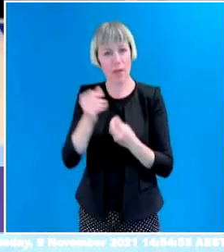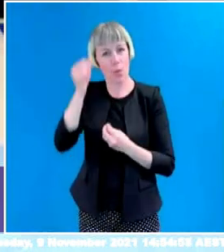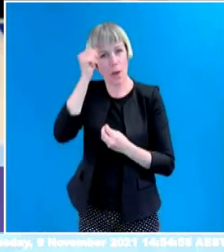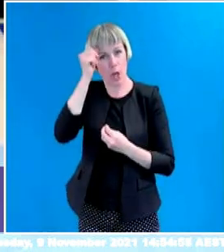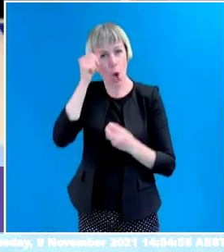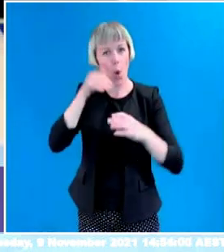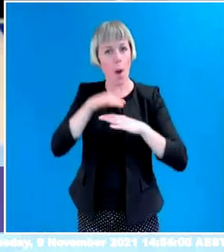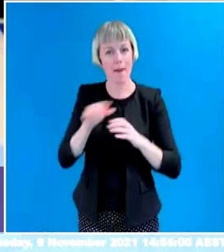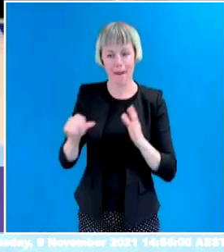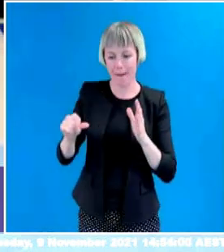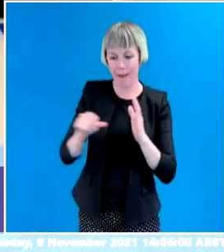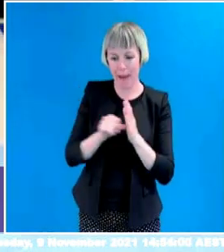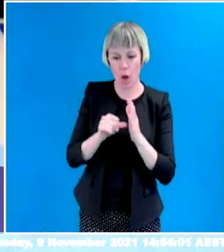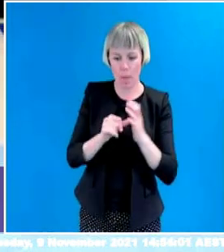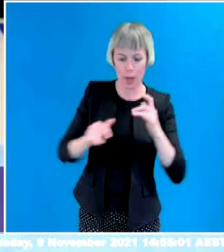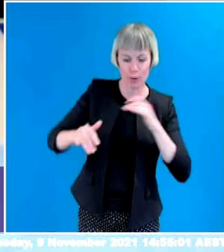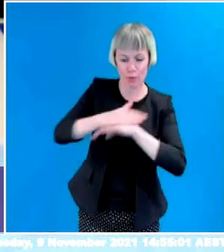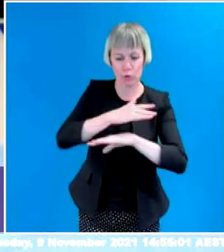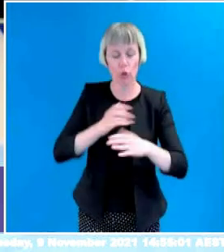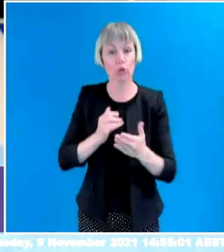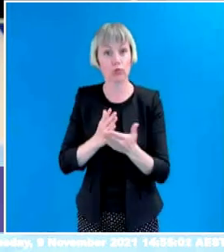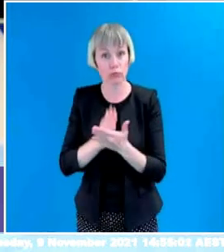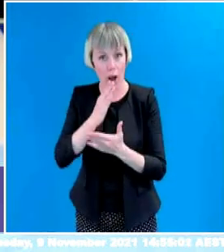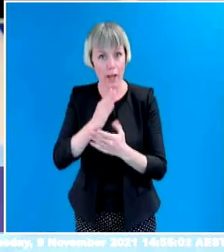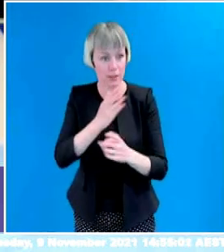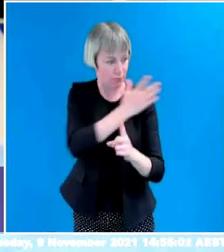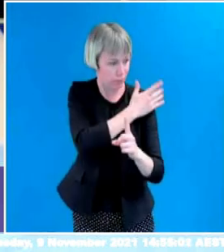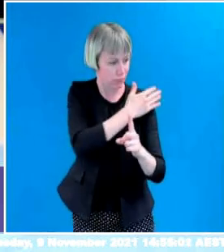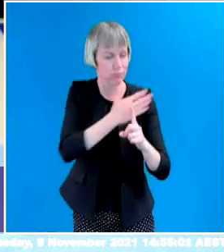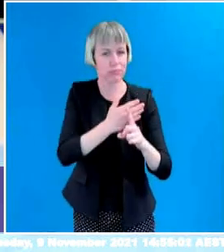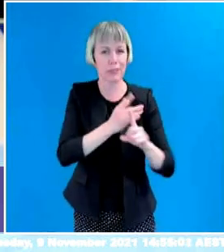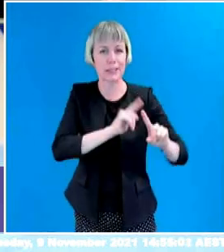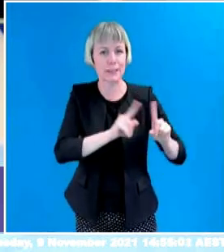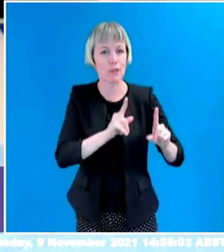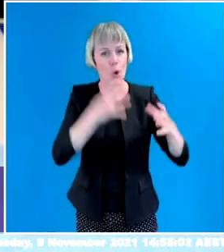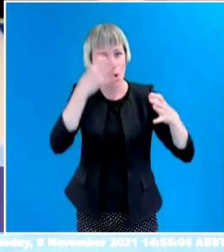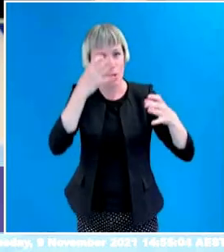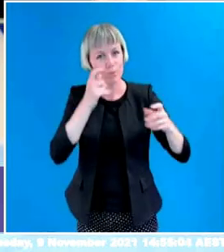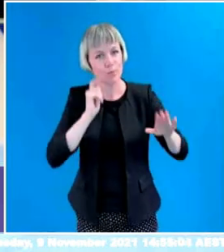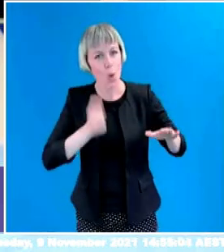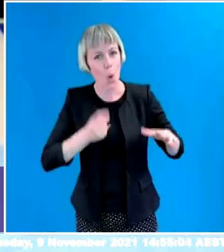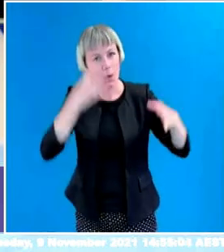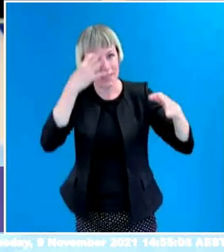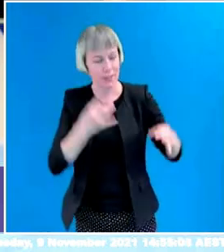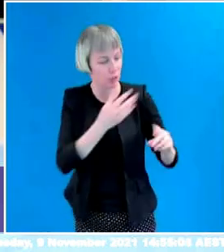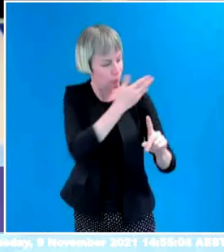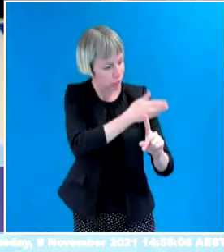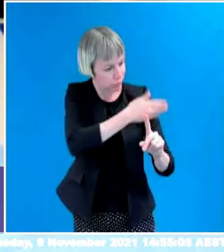cultural rights into this convention. Do you accept, related to that, that the principle of progressive